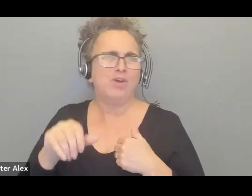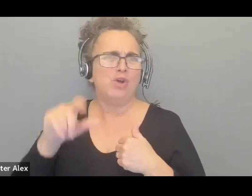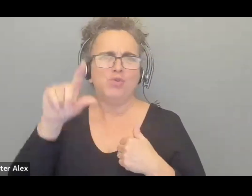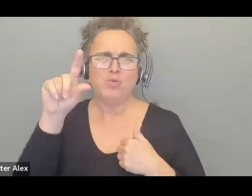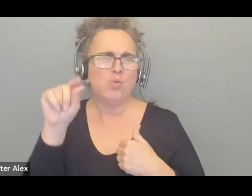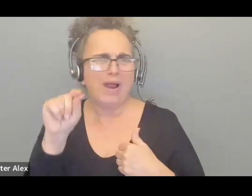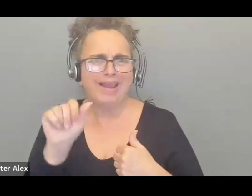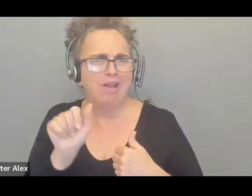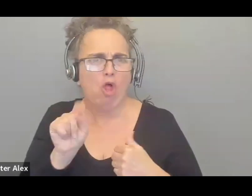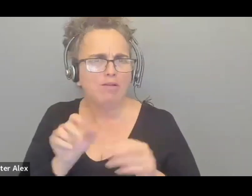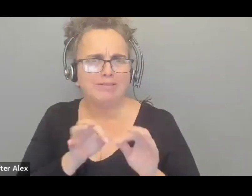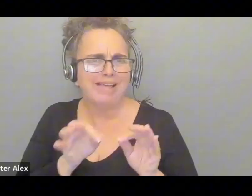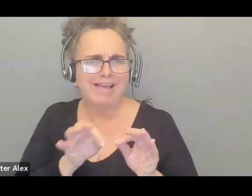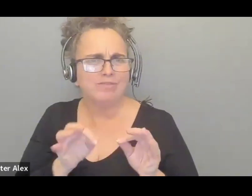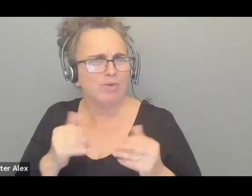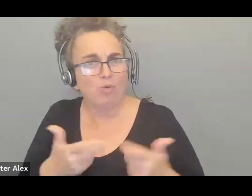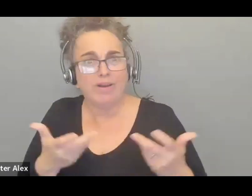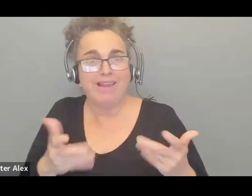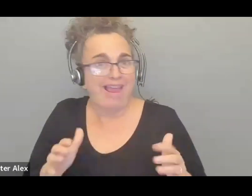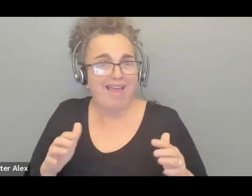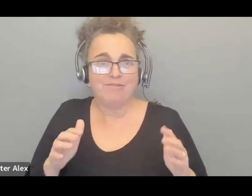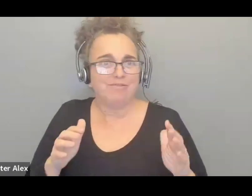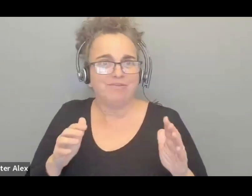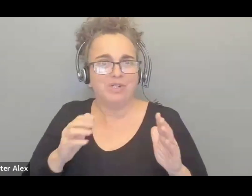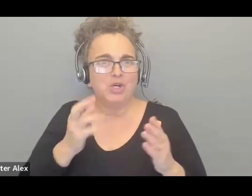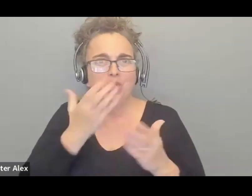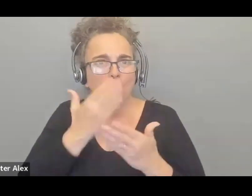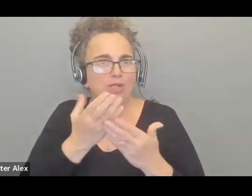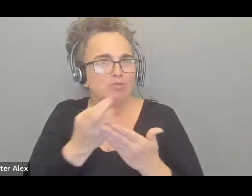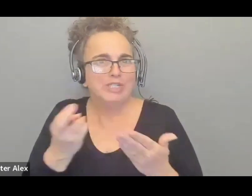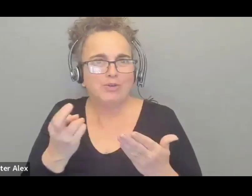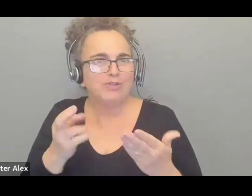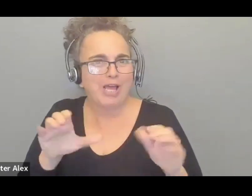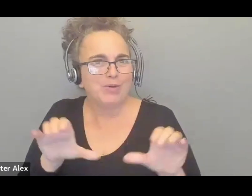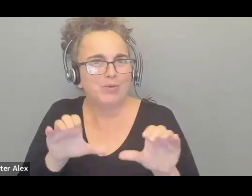These are really good resources on how to do alt text right. And these types of resources.